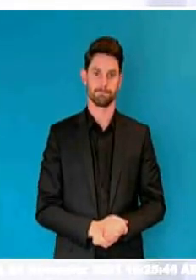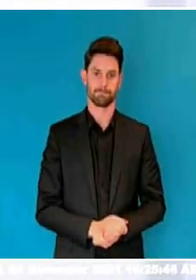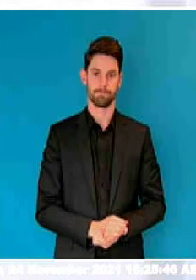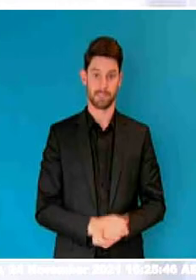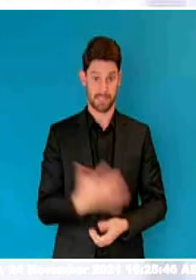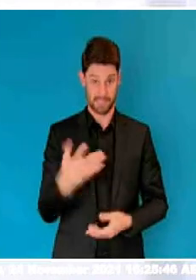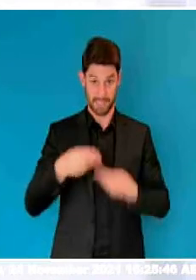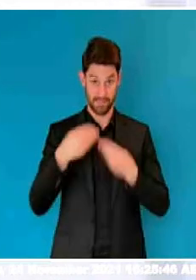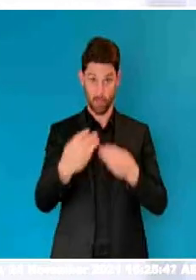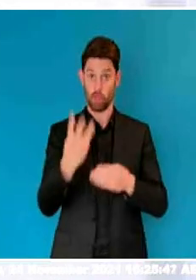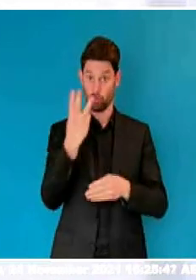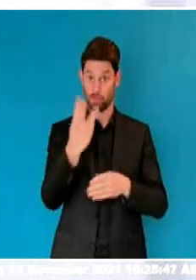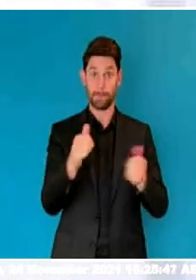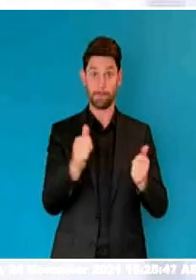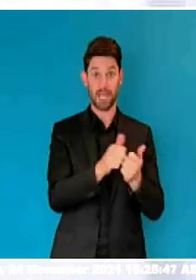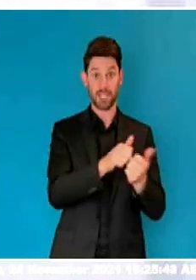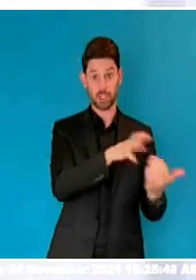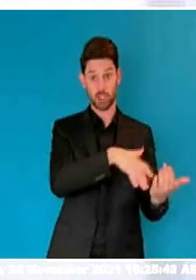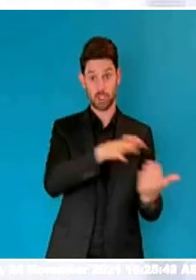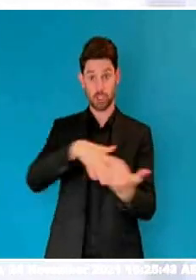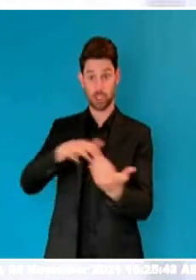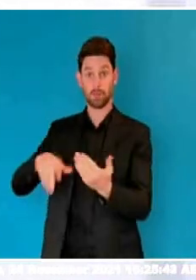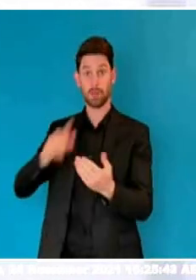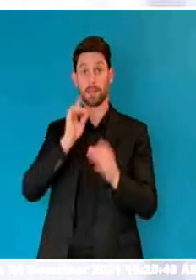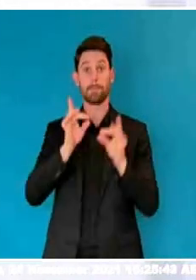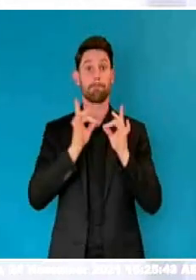We will begin with Safe Work Australia.